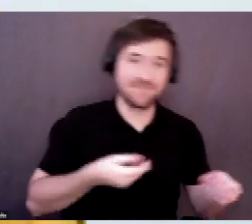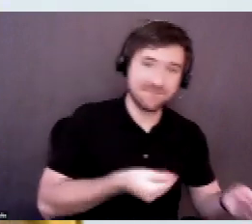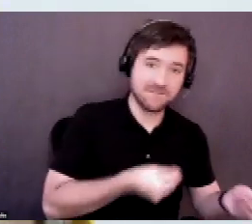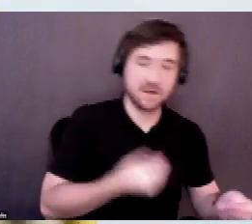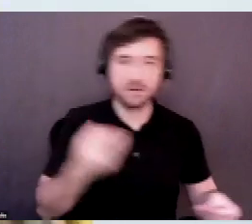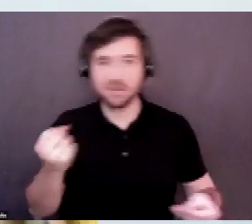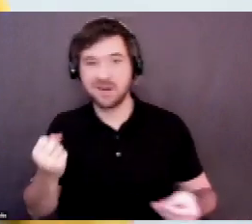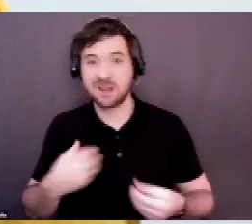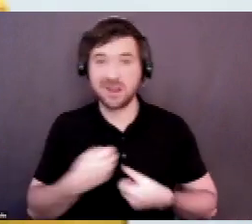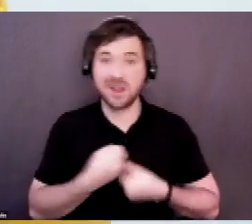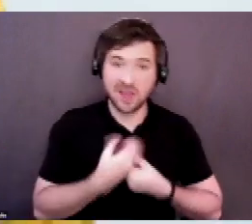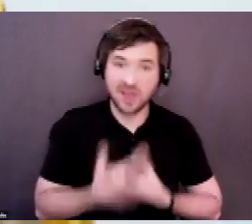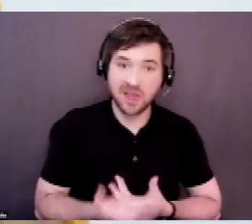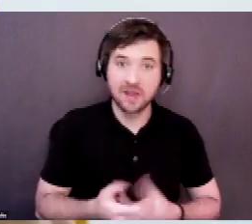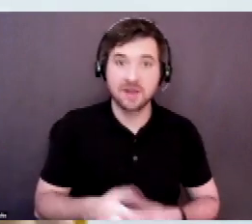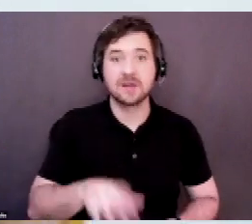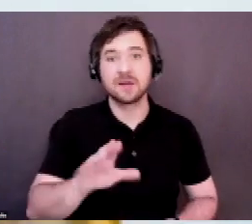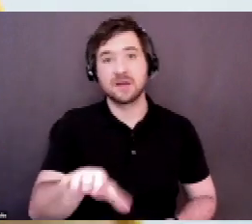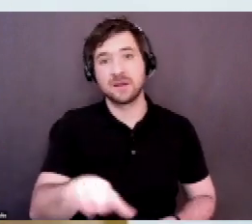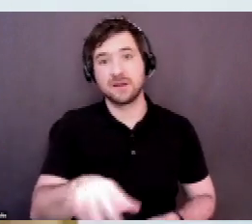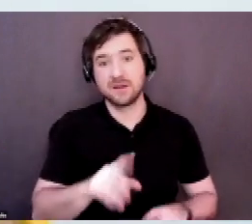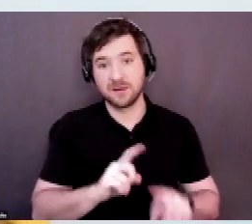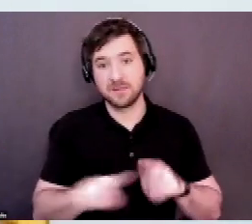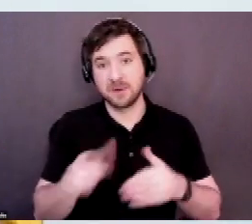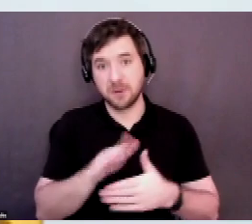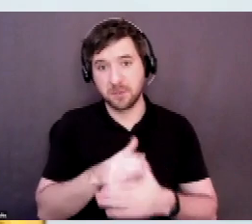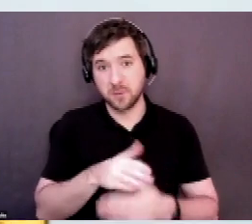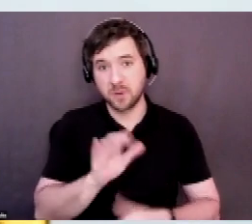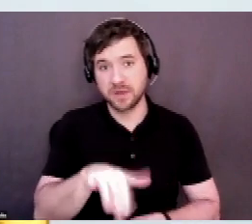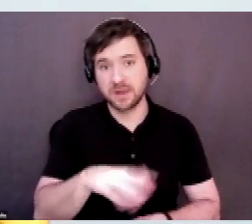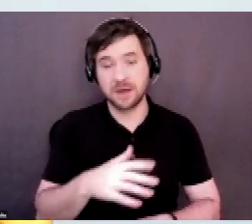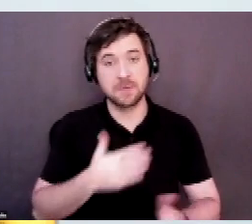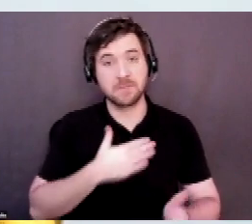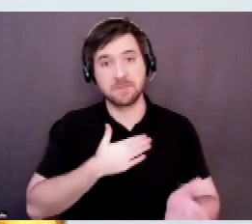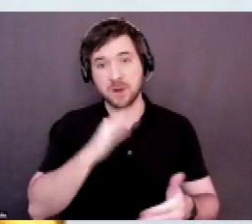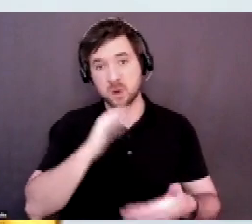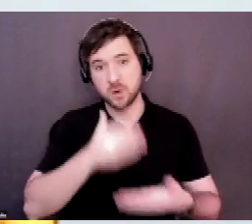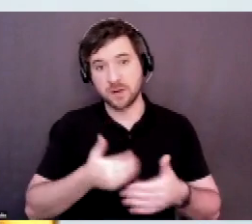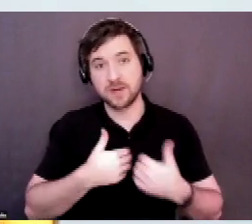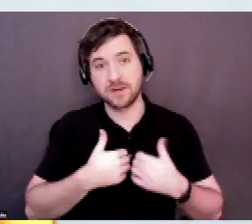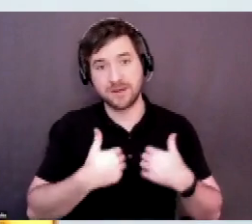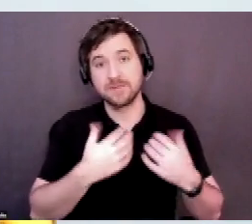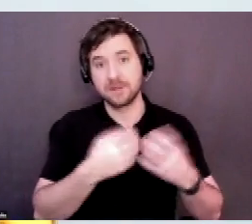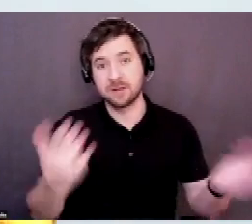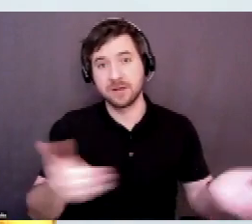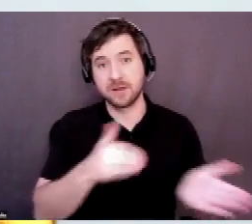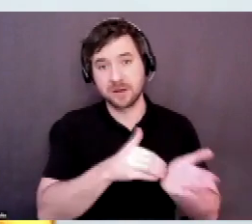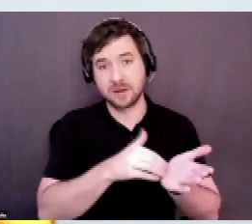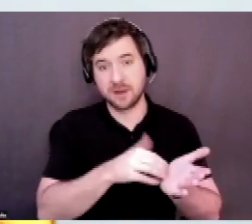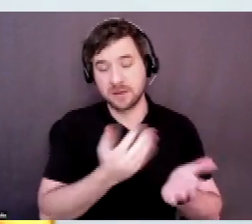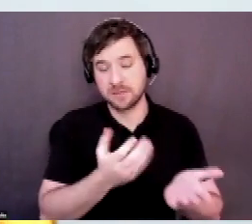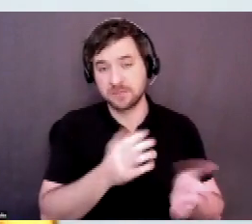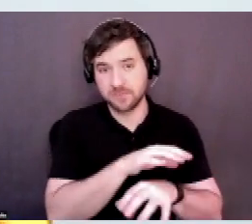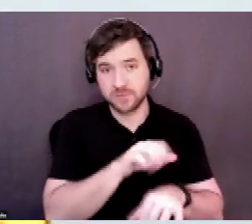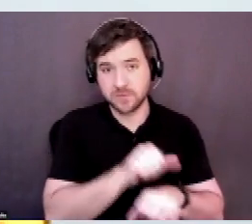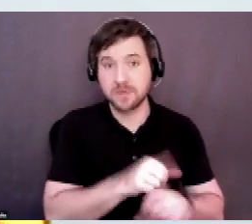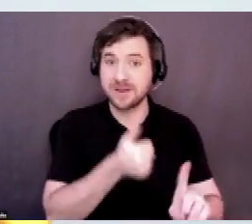But in between that, my daughter did have a lot of doctor's appointment. She did present as profoundly deaf at the time,